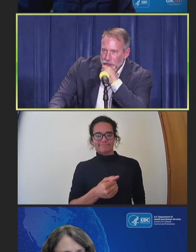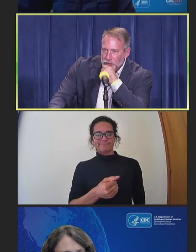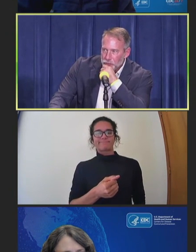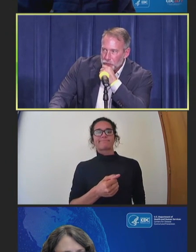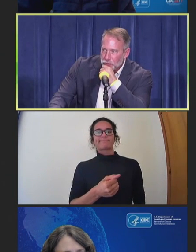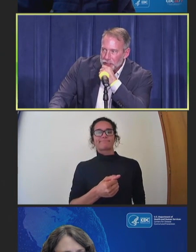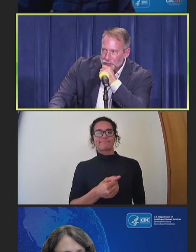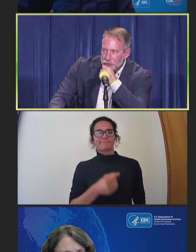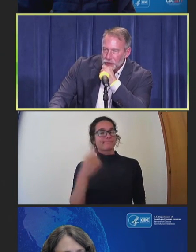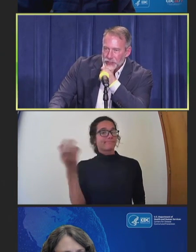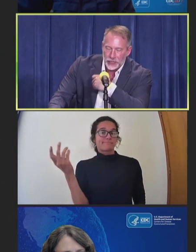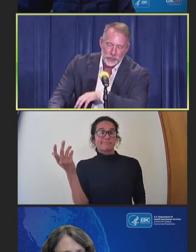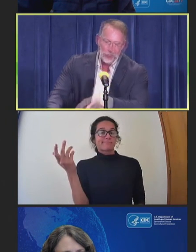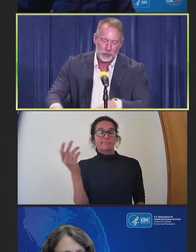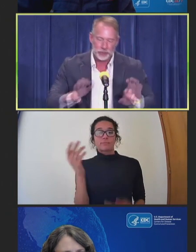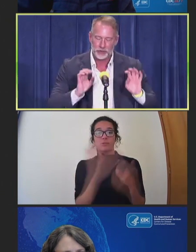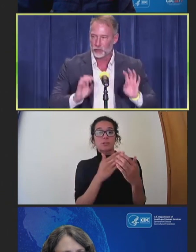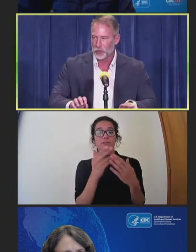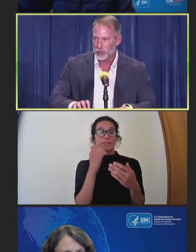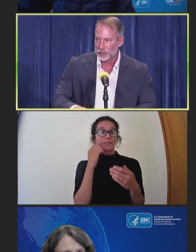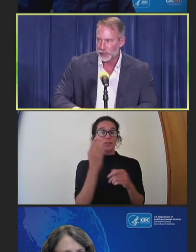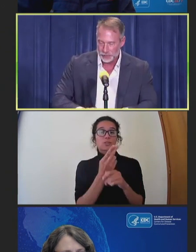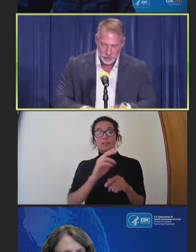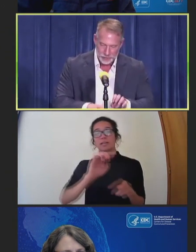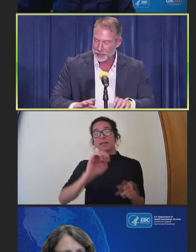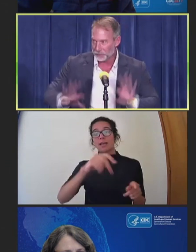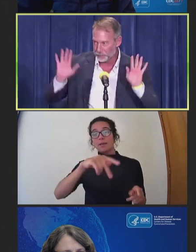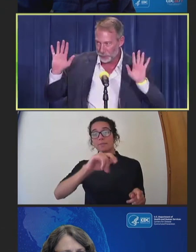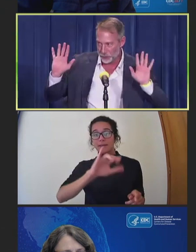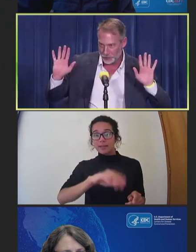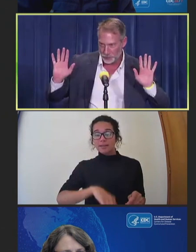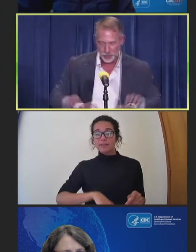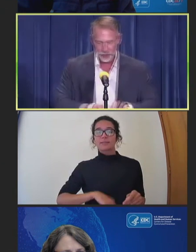whichever one, if you're using Epic, whichever one -- personal experience,